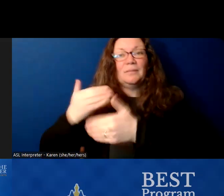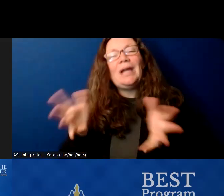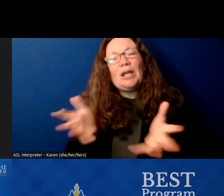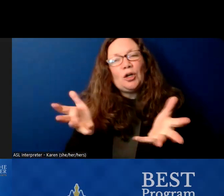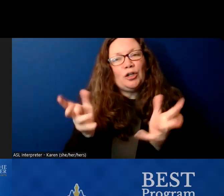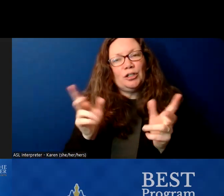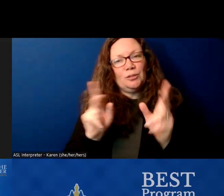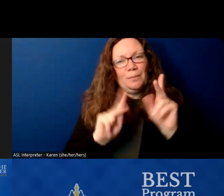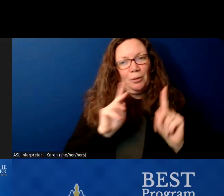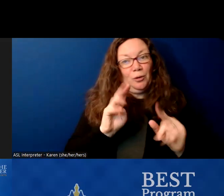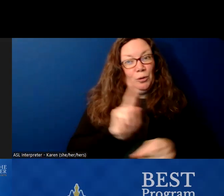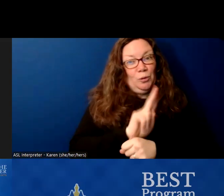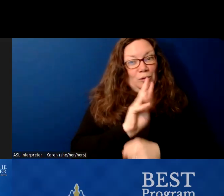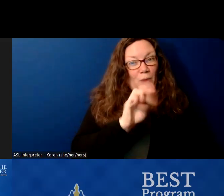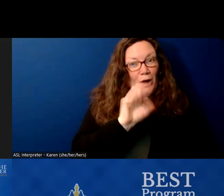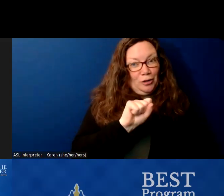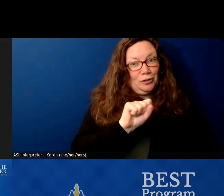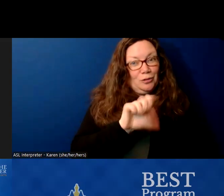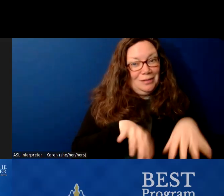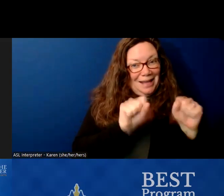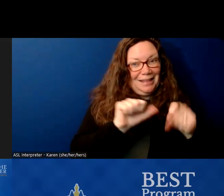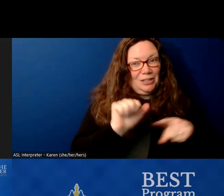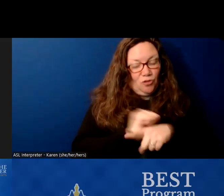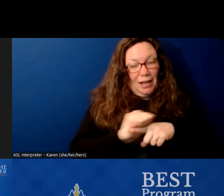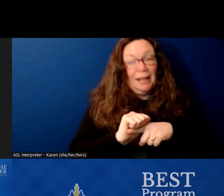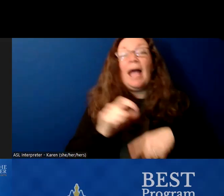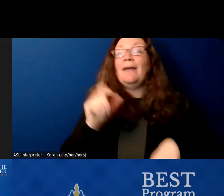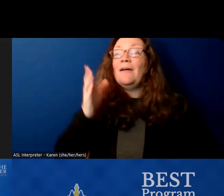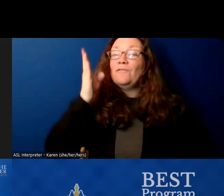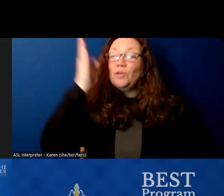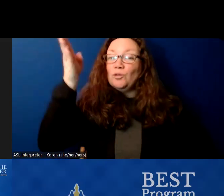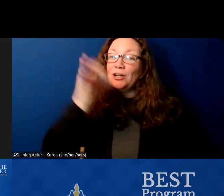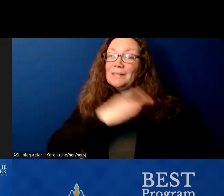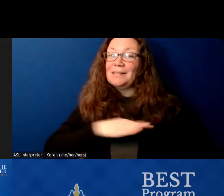of course, to complete this training soon, and your leadership and advocacy